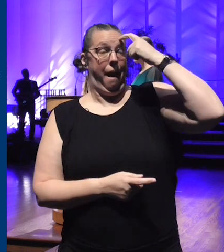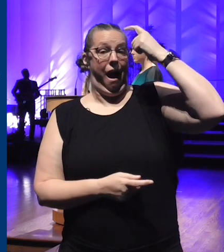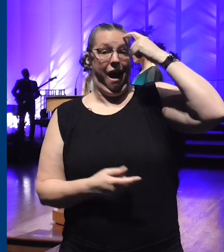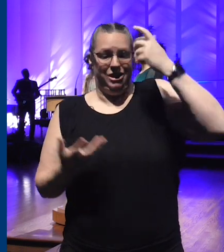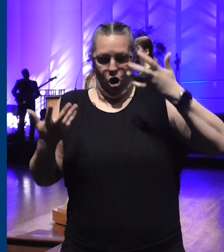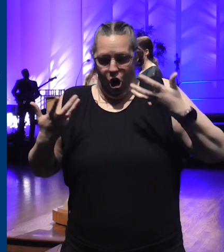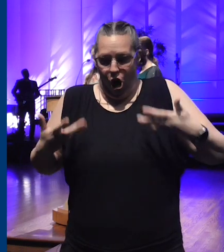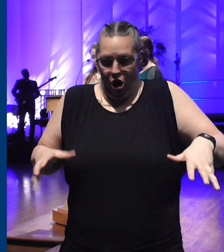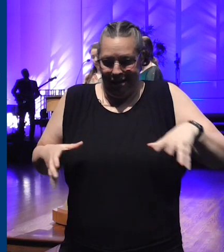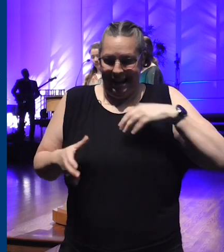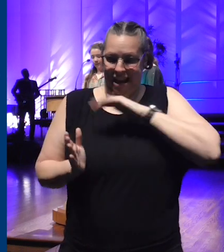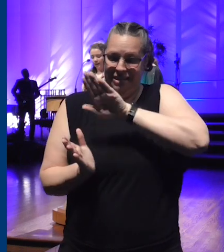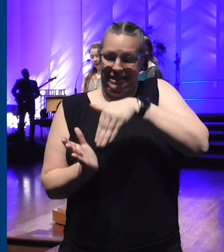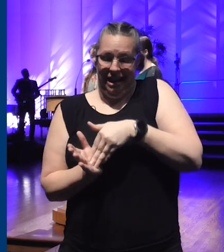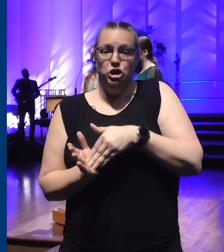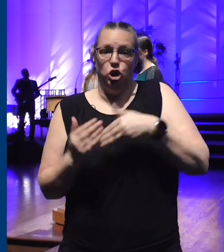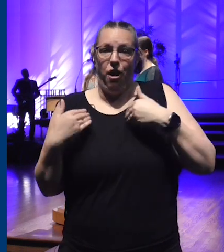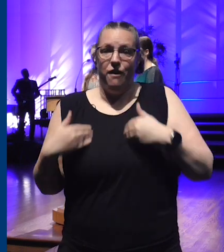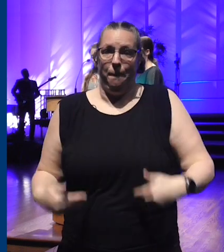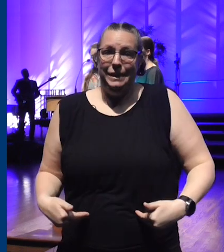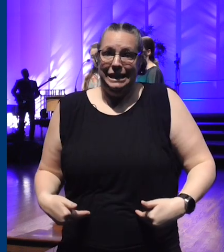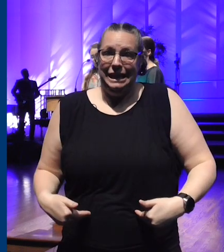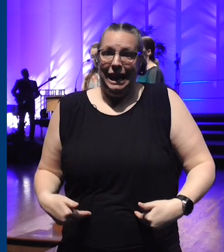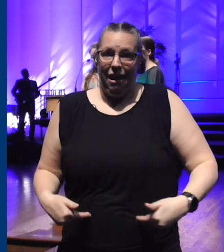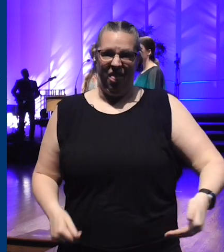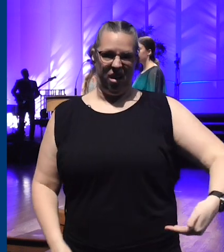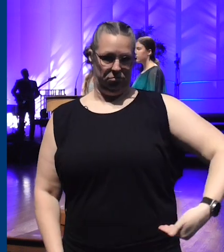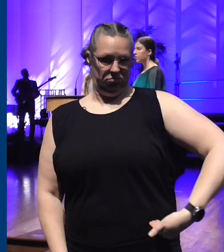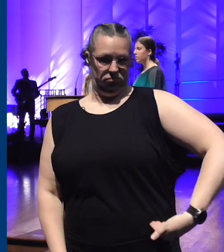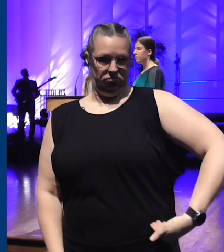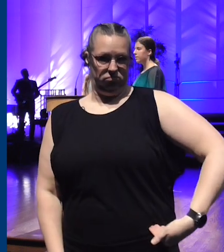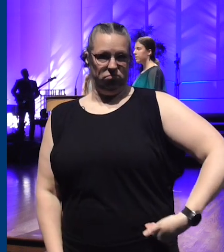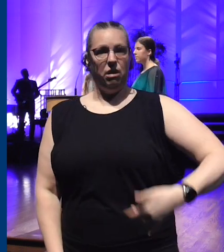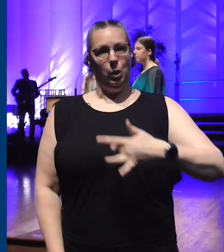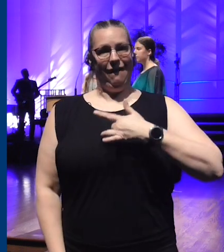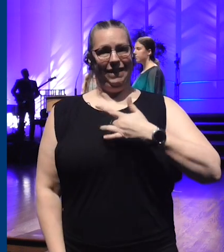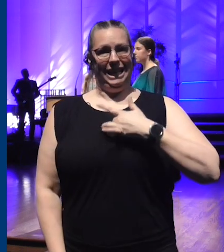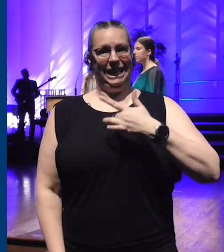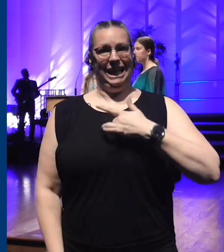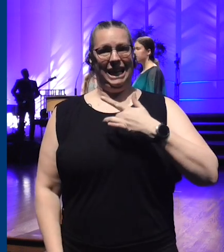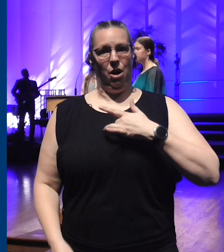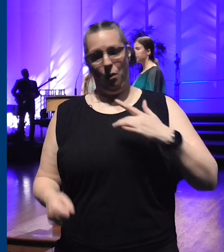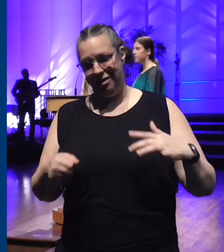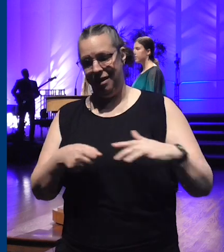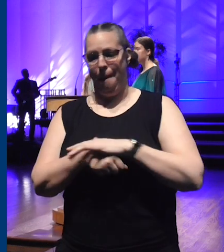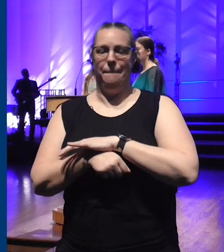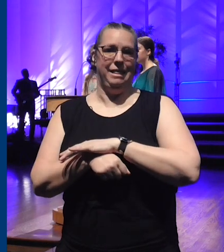center of everyone's being an intuition which causes us to feel with complete certainty that